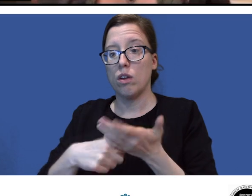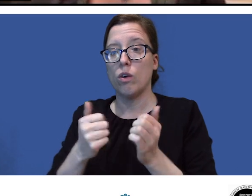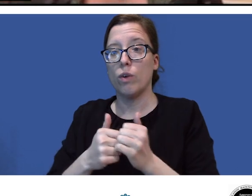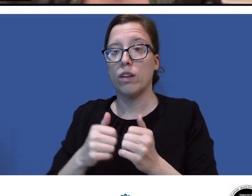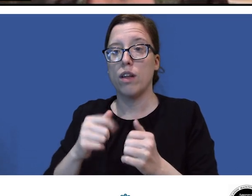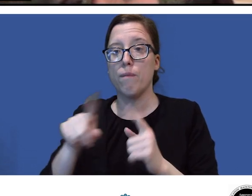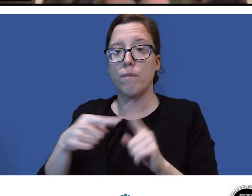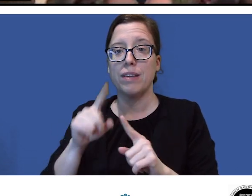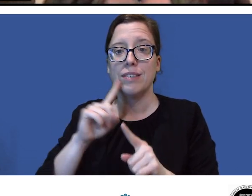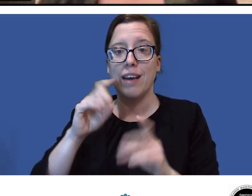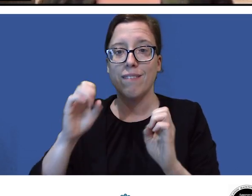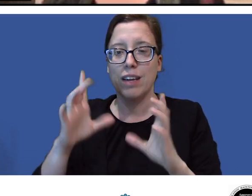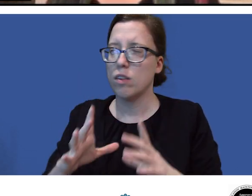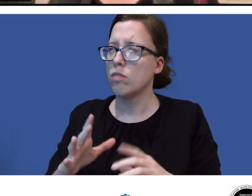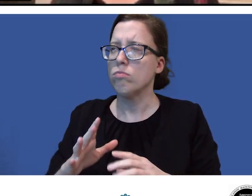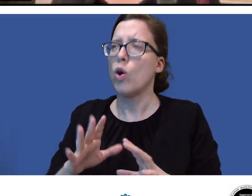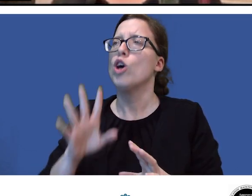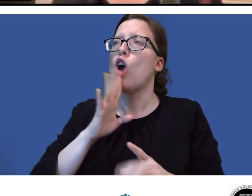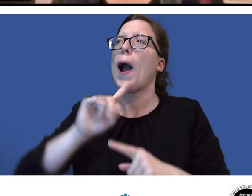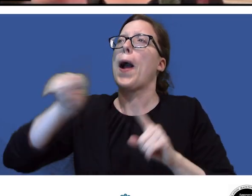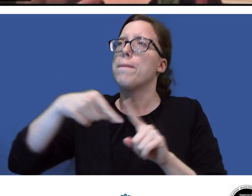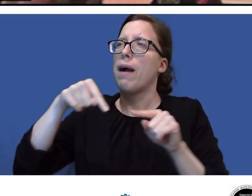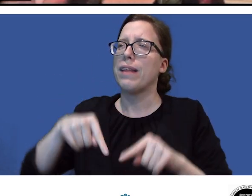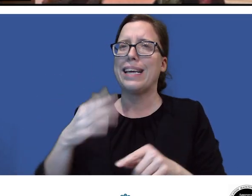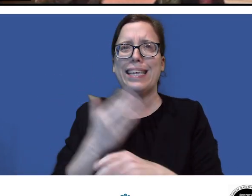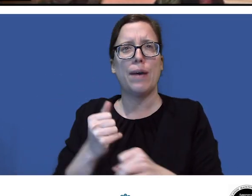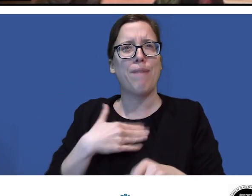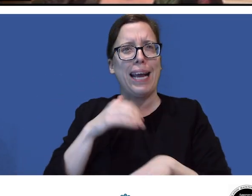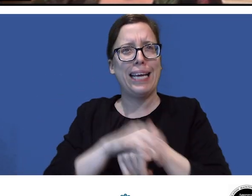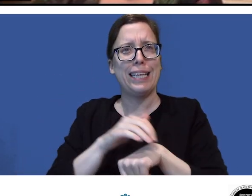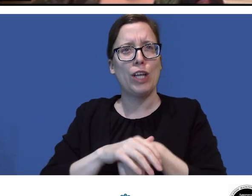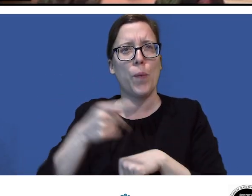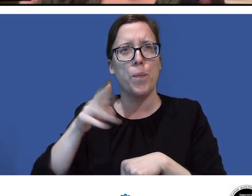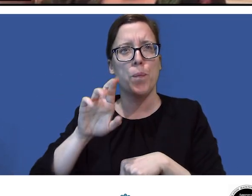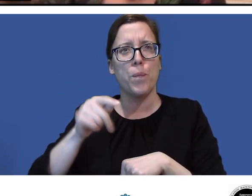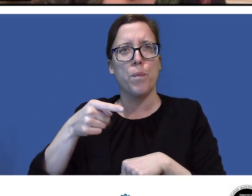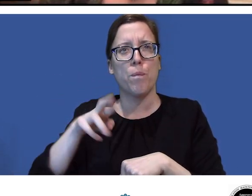prepositions right– "with the Deaf Educators." So I hope this will be a